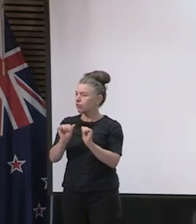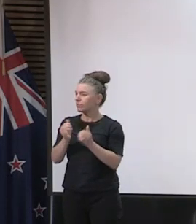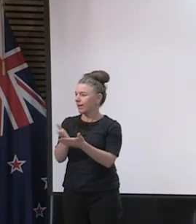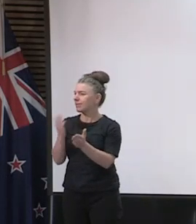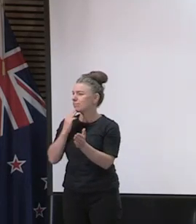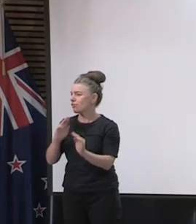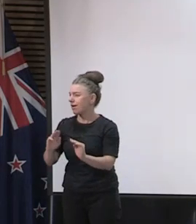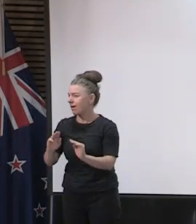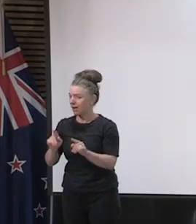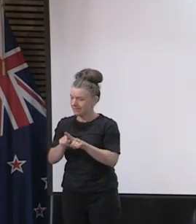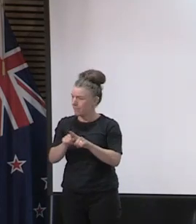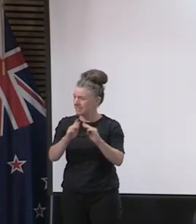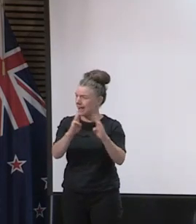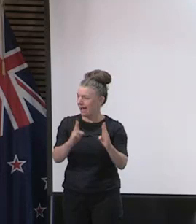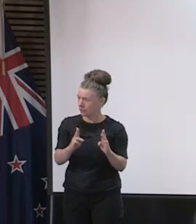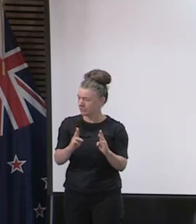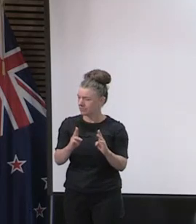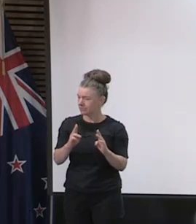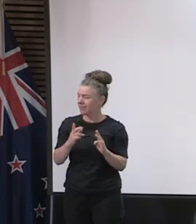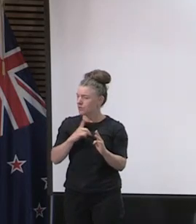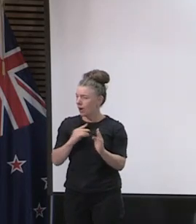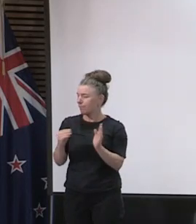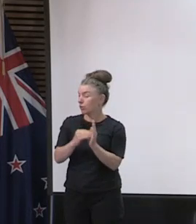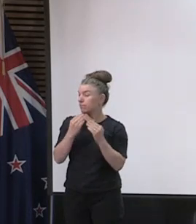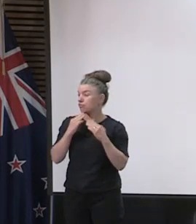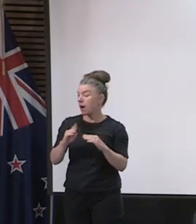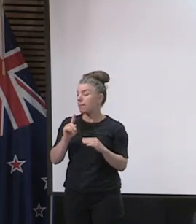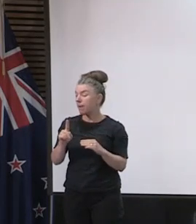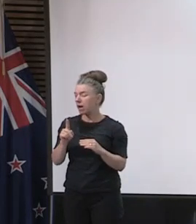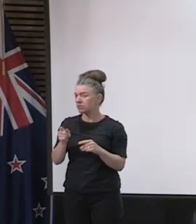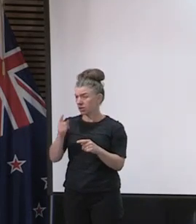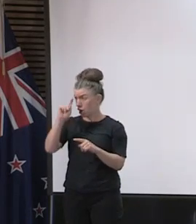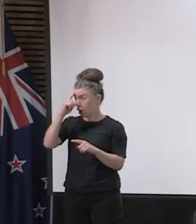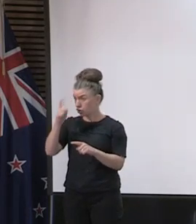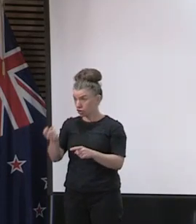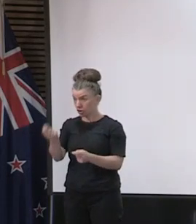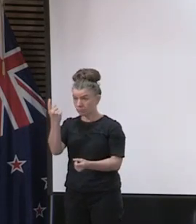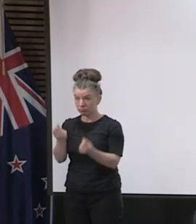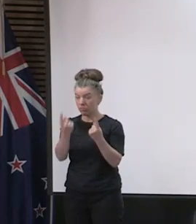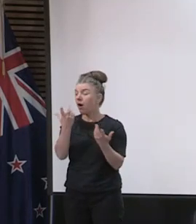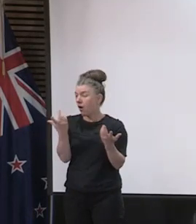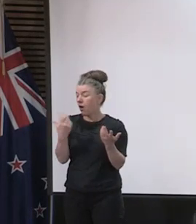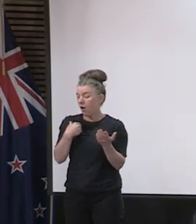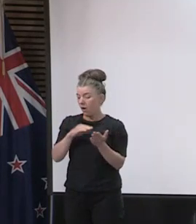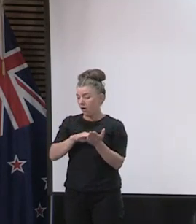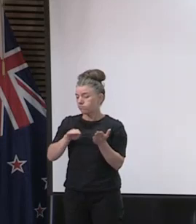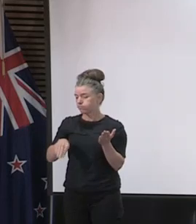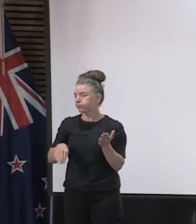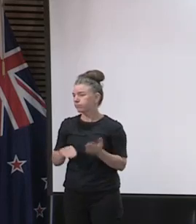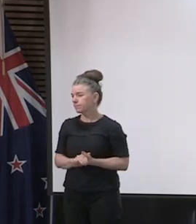as private dwellings, that was the intent, so there was no question and that they had that higher - there was the